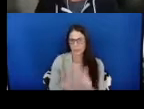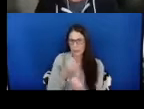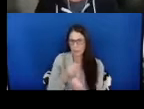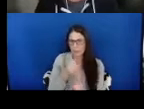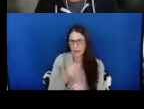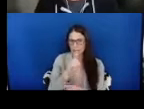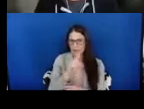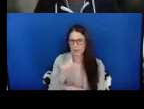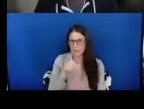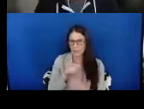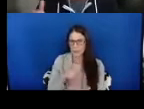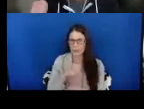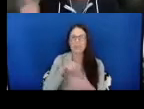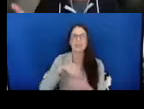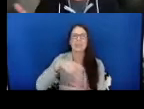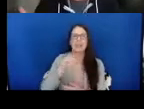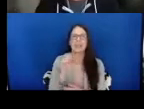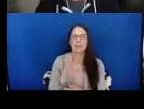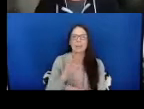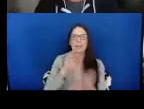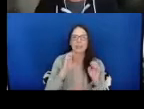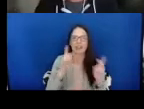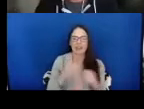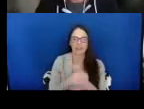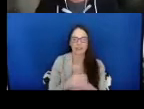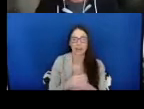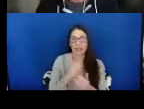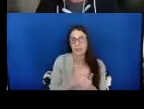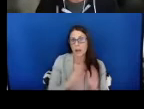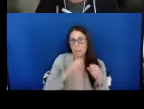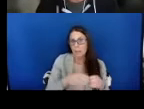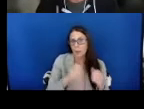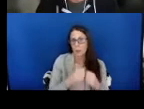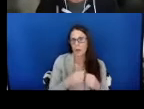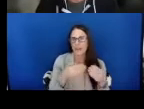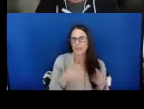16:18:24 There's going to be some of the intersections with the general health care access.